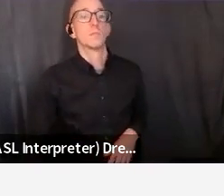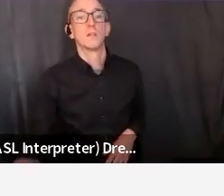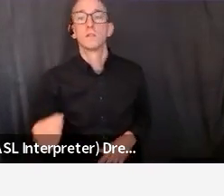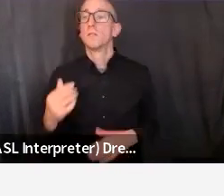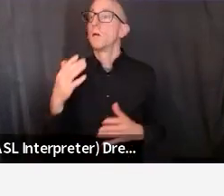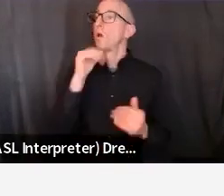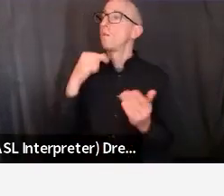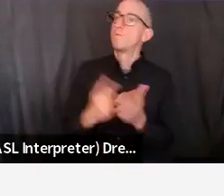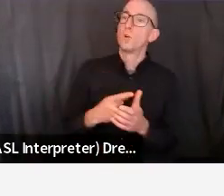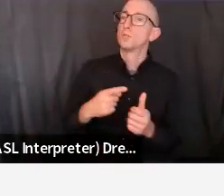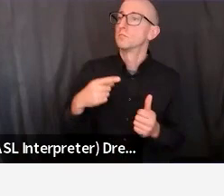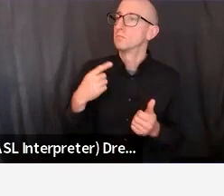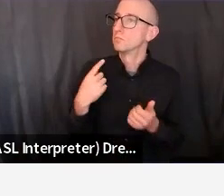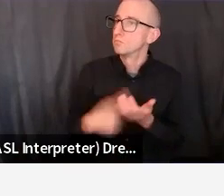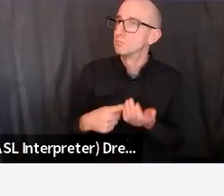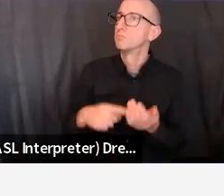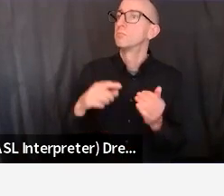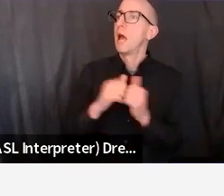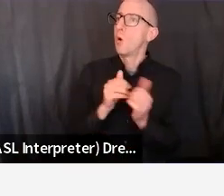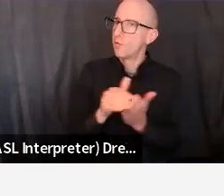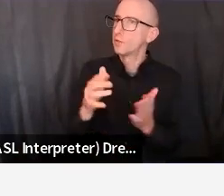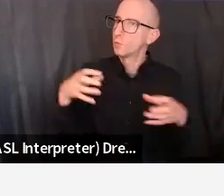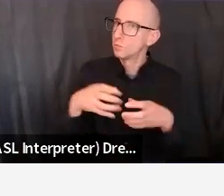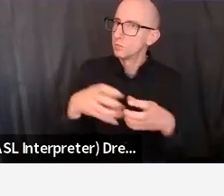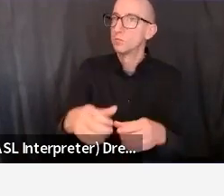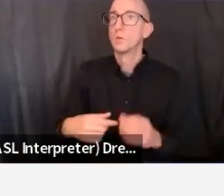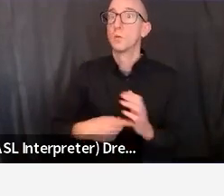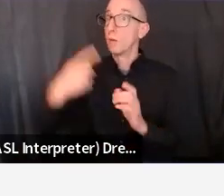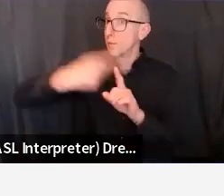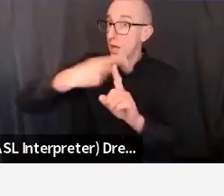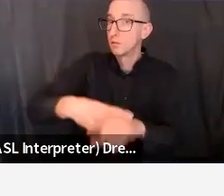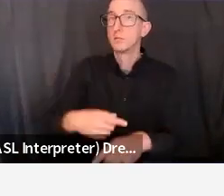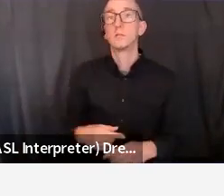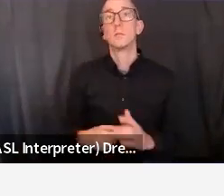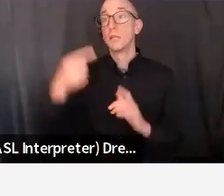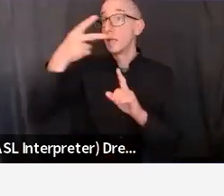And we fully anticipate that many of you will be interested in both And we're trying to do our best to reduce